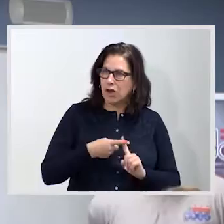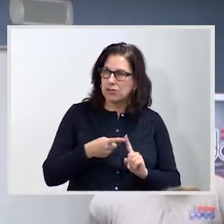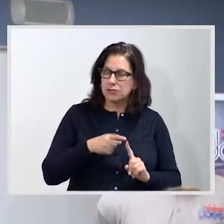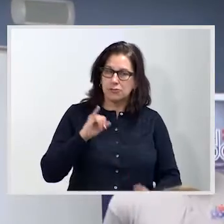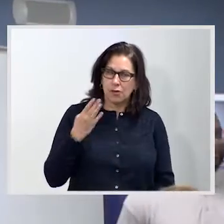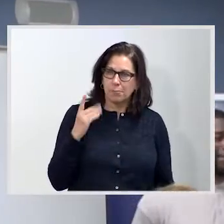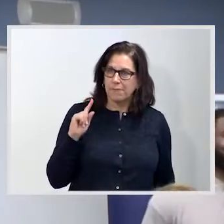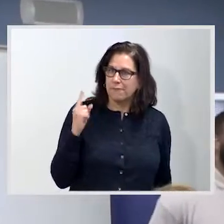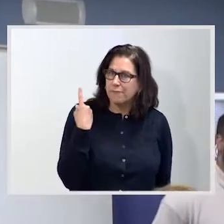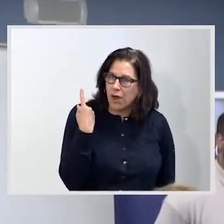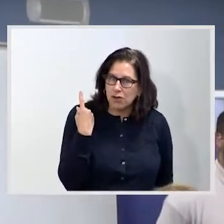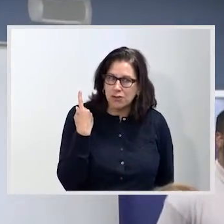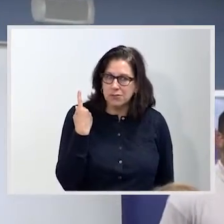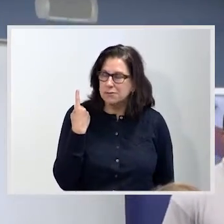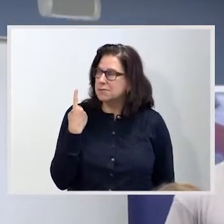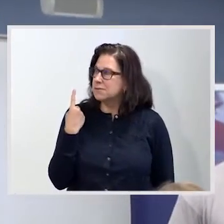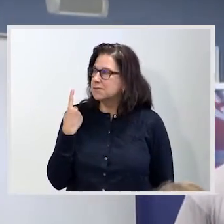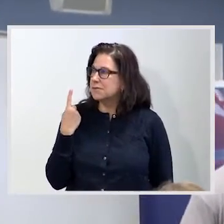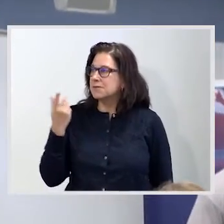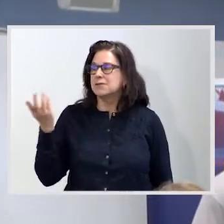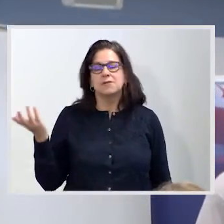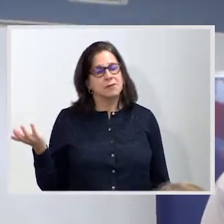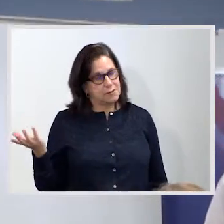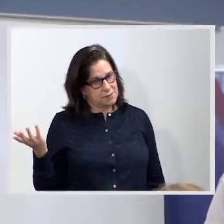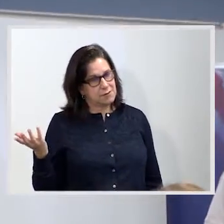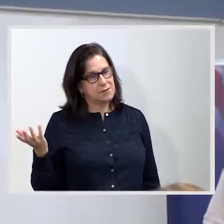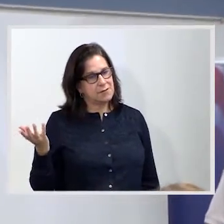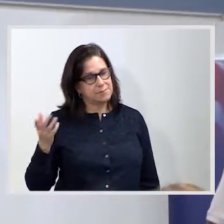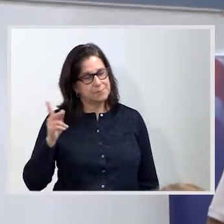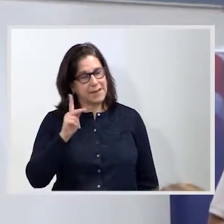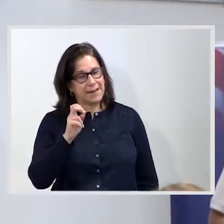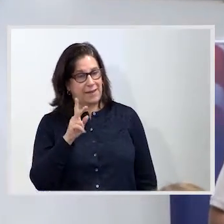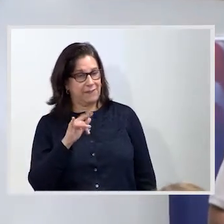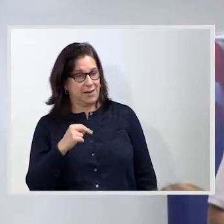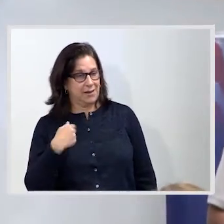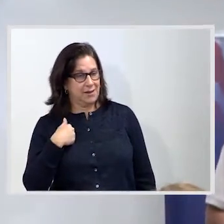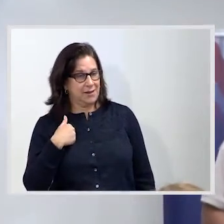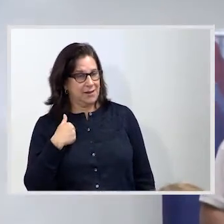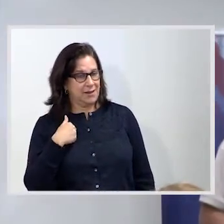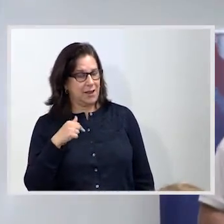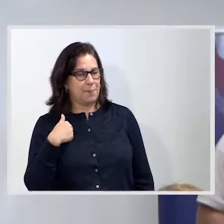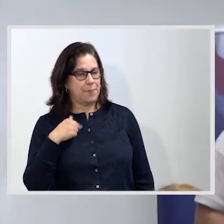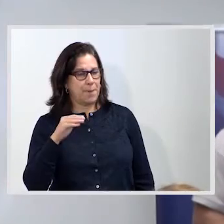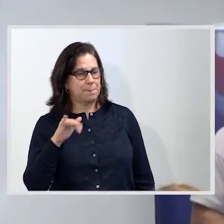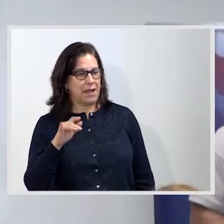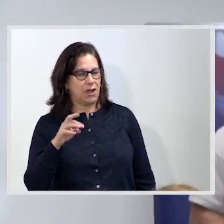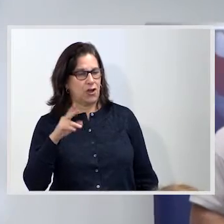OKAY. MY NAME IS KEVIN DONAHUE. I'M THE DEPUTY MAYOR FOR PUBLIC SAFETY. SO NORMALLY I'M A TABLE FACILITATOR AND I HAVE BEEN AT